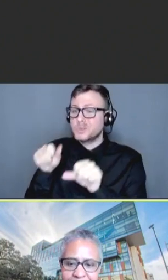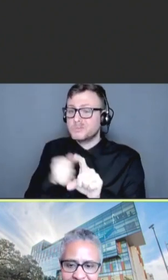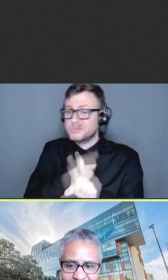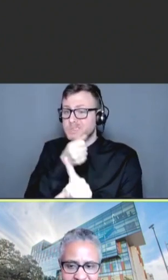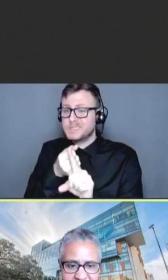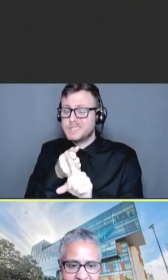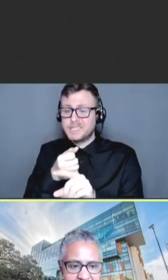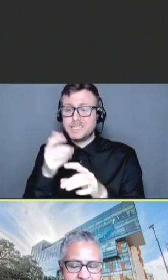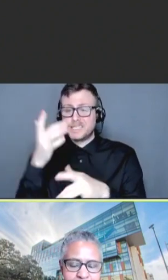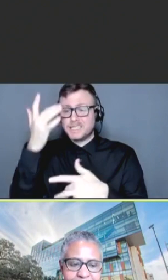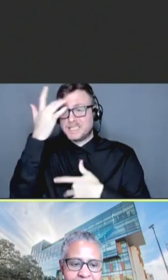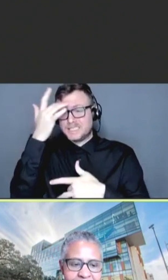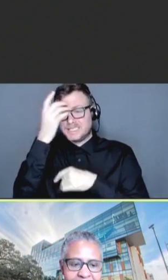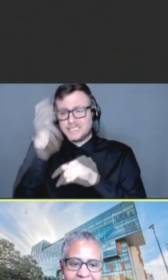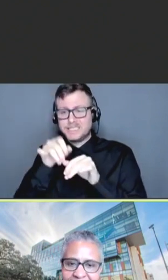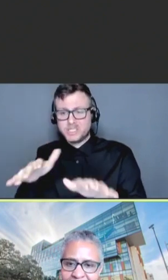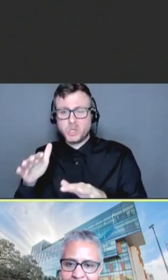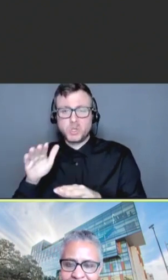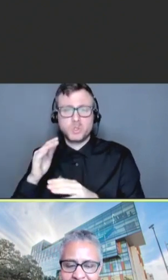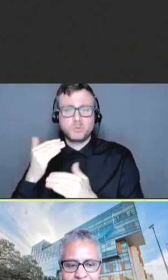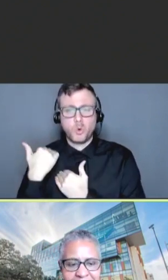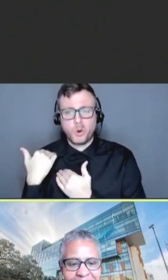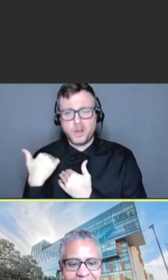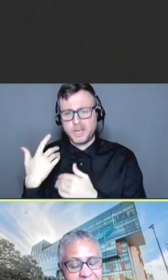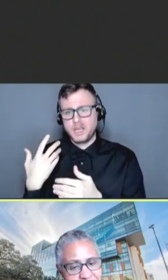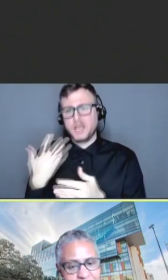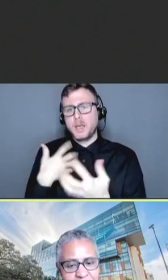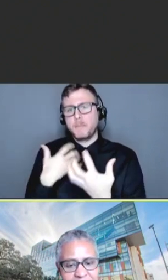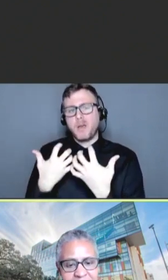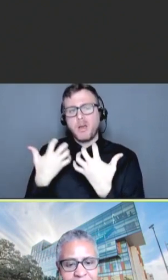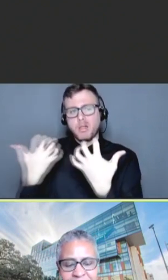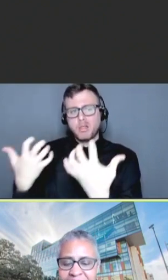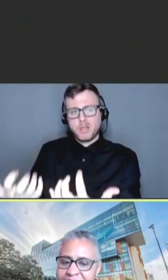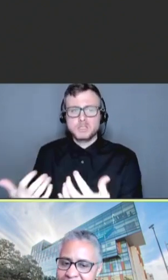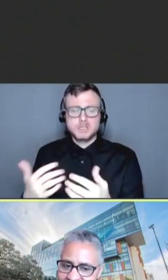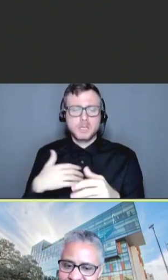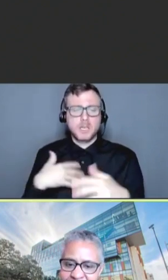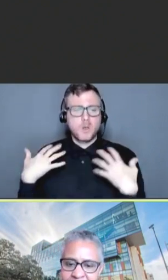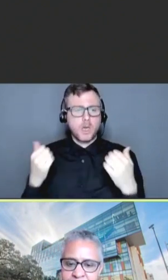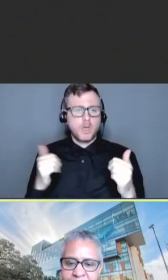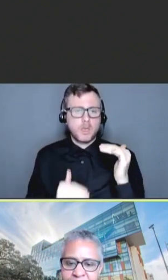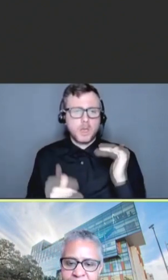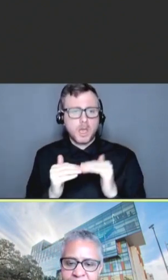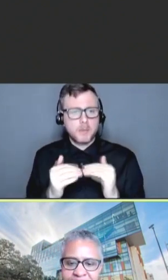population health outcomes, economic impact, health equity, national health priorities,